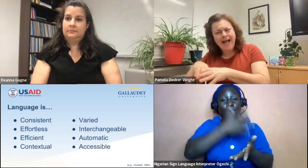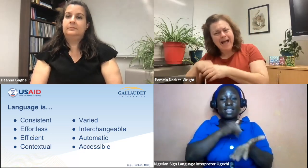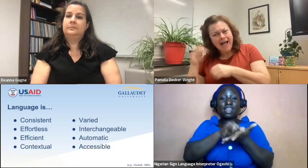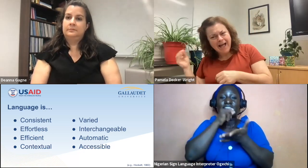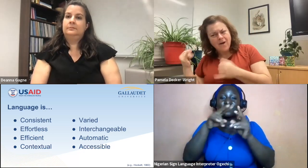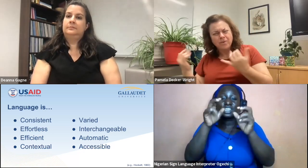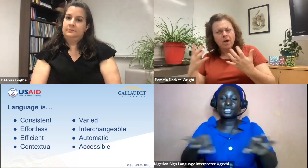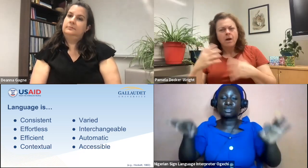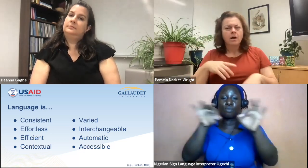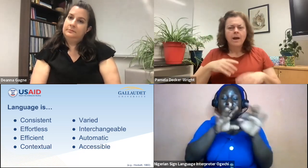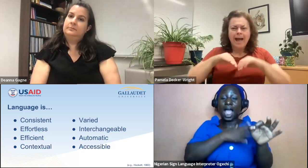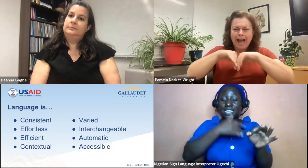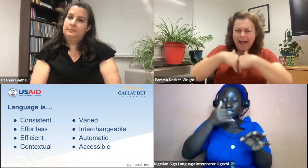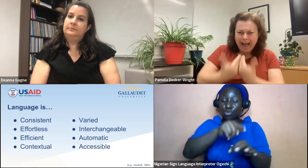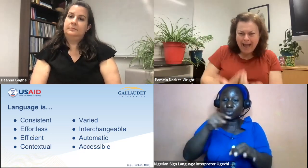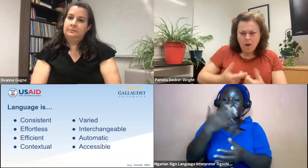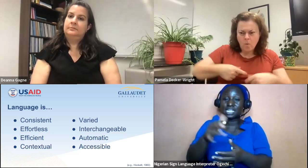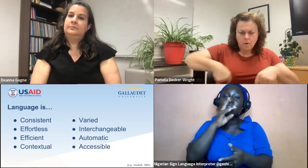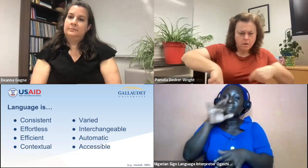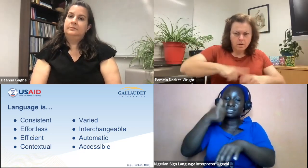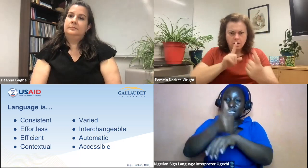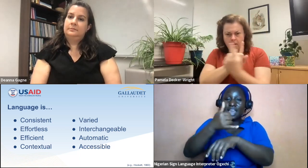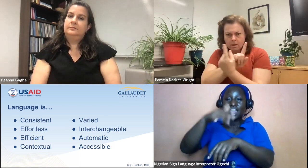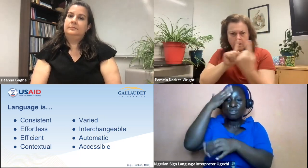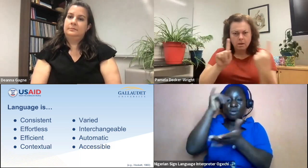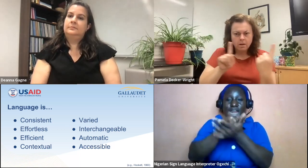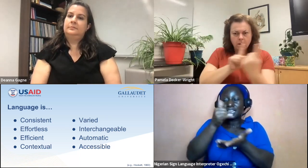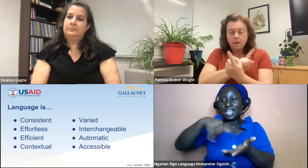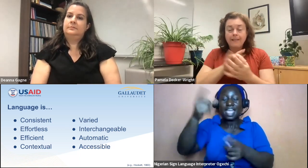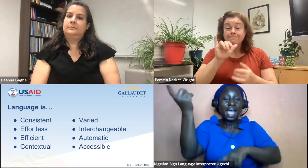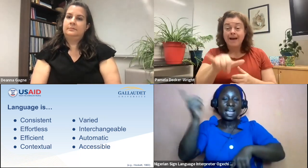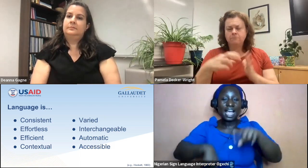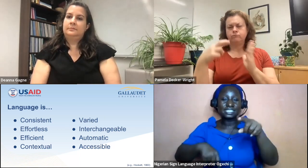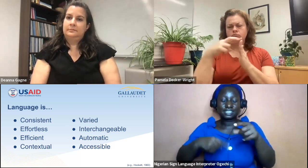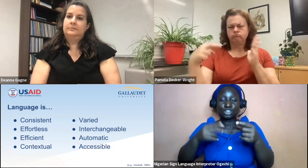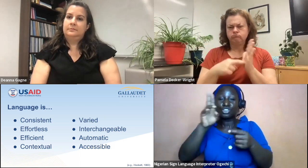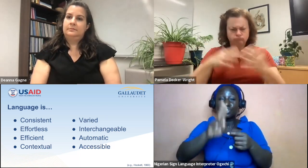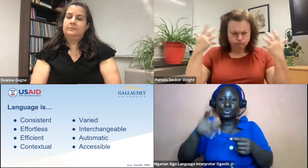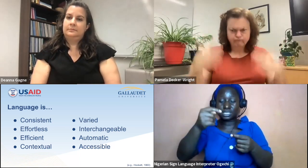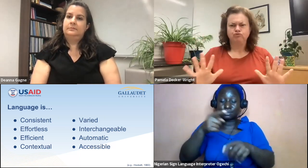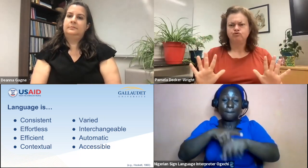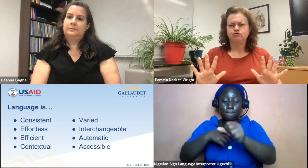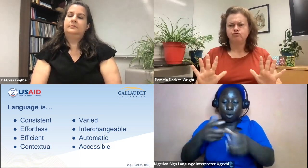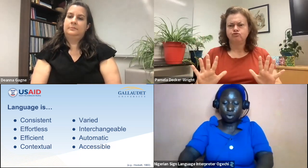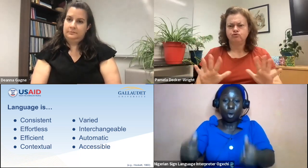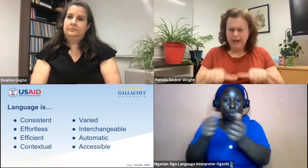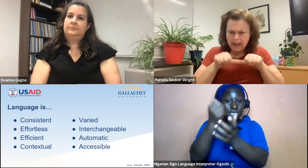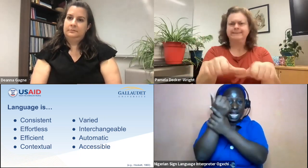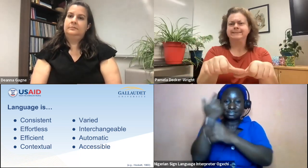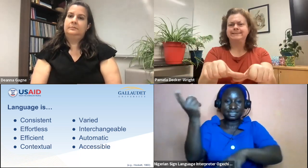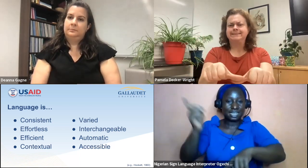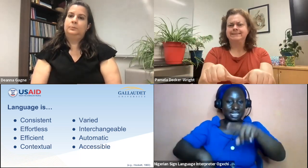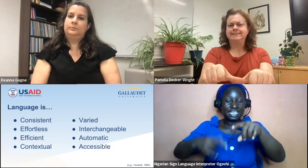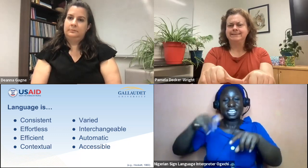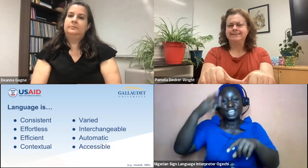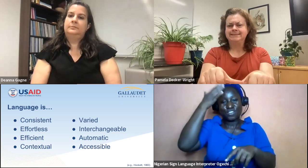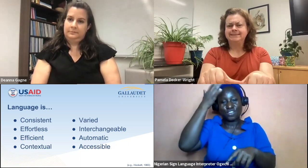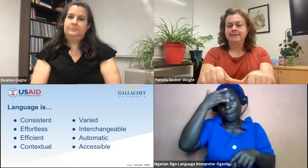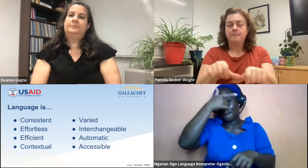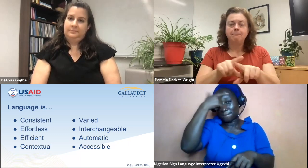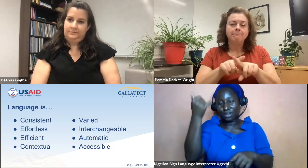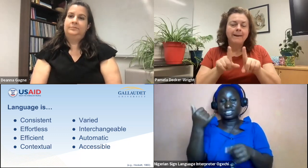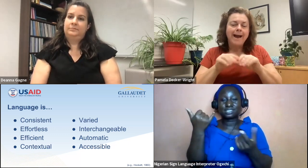They know they can't do that, because then they would be out of the game. But there's certain ways that they're moving that are based on rules. It is a rule governed gain.